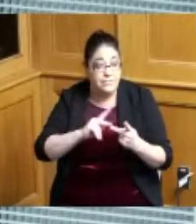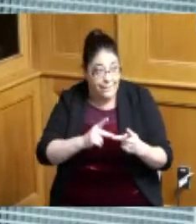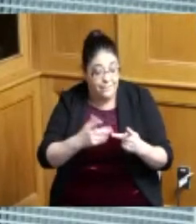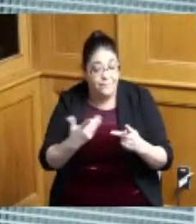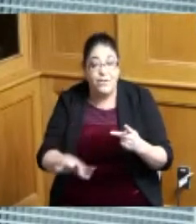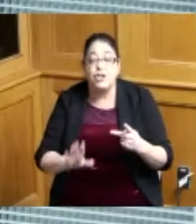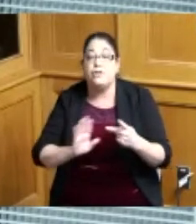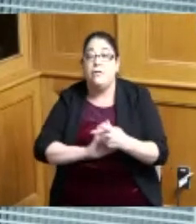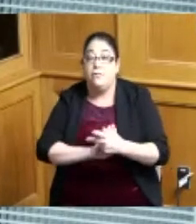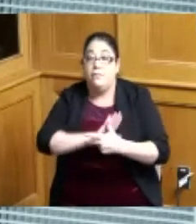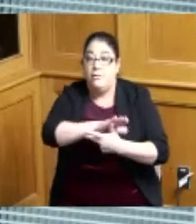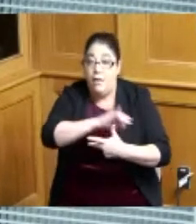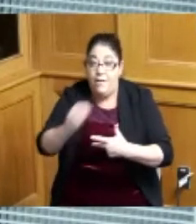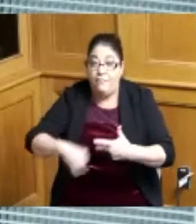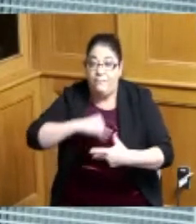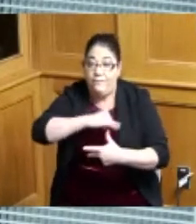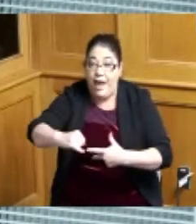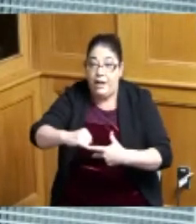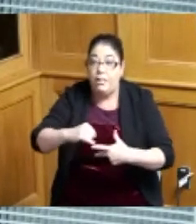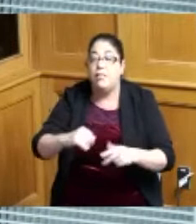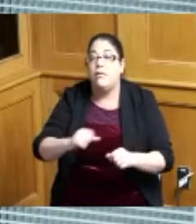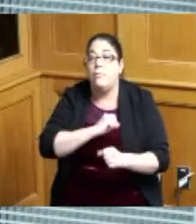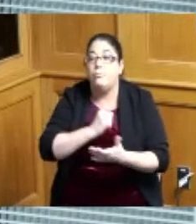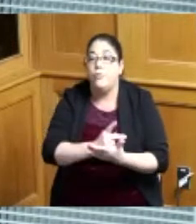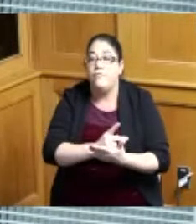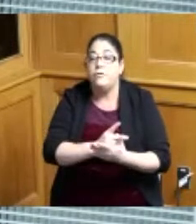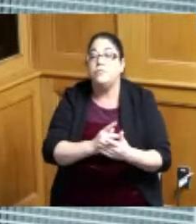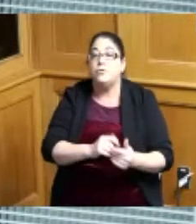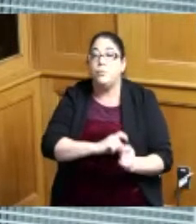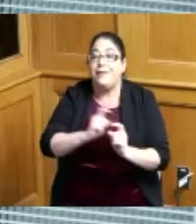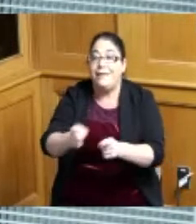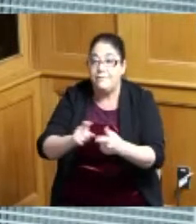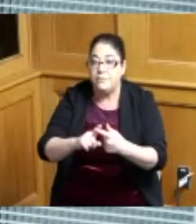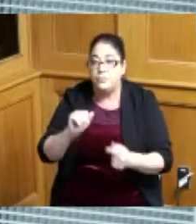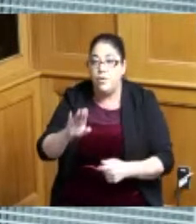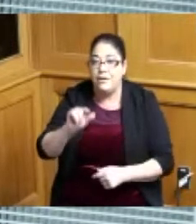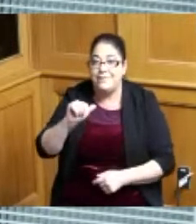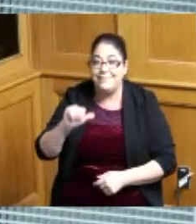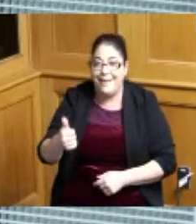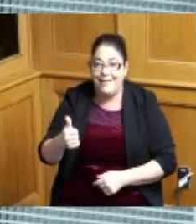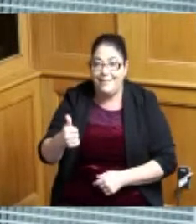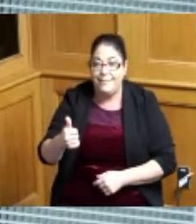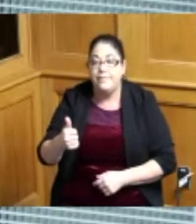9th to get to the Board of Elections by August 10th at 4 p.m which is the state deadline with